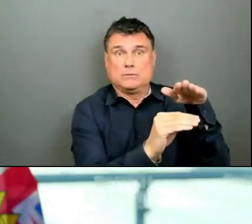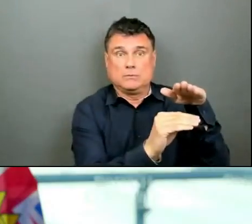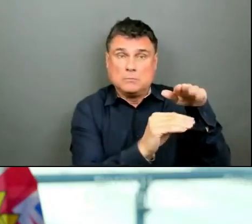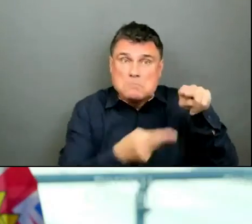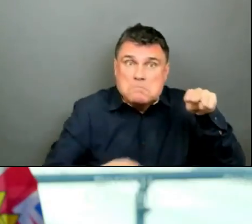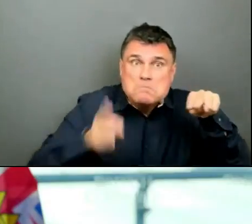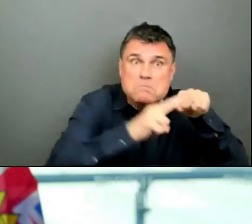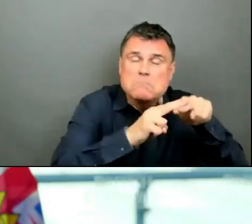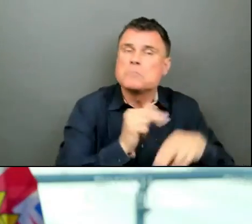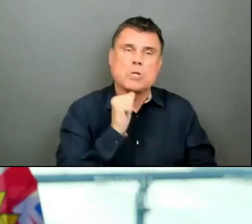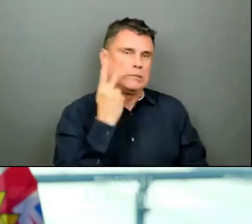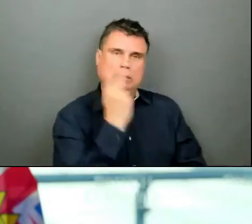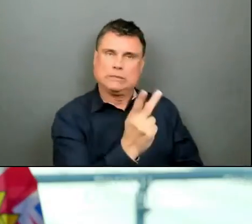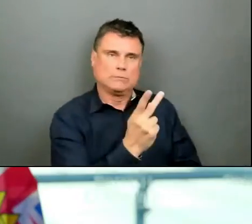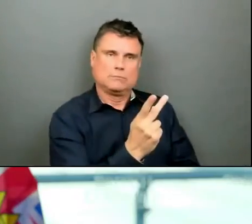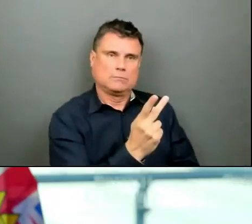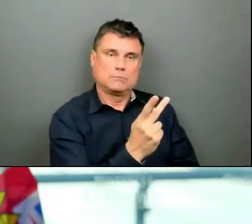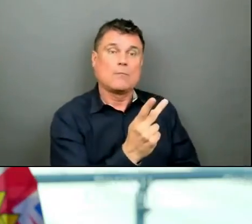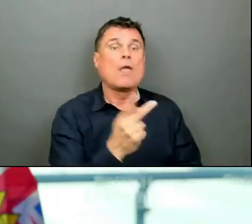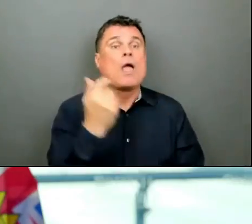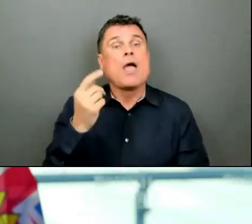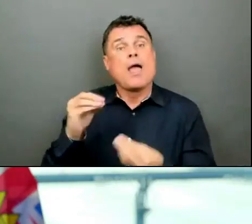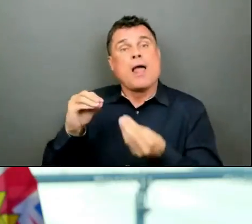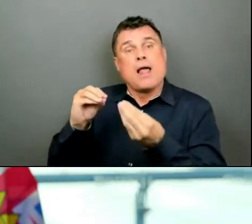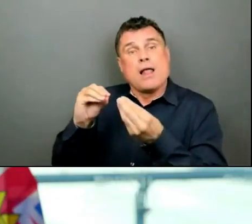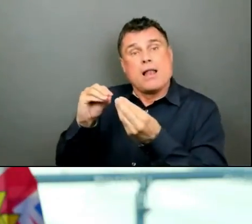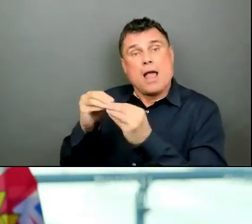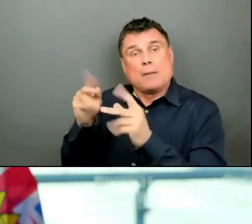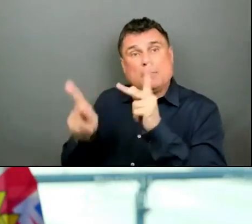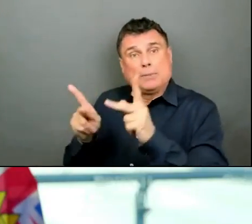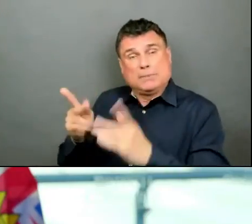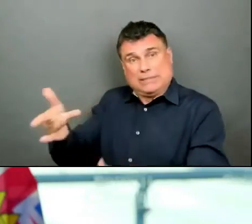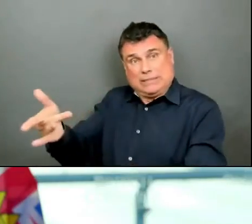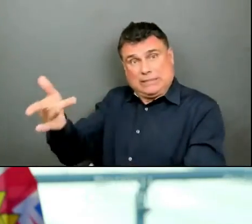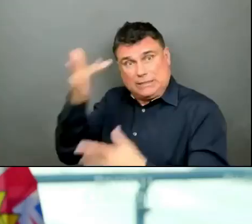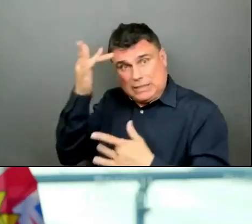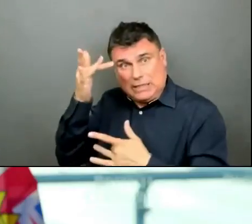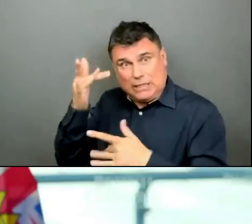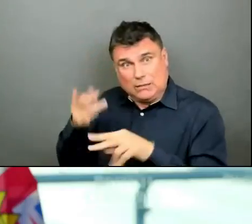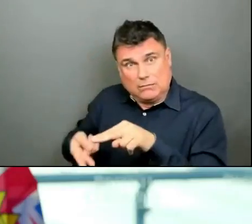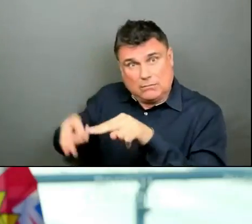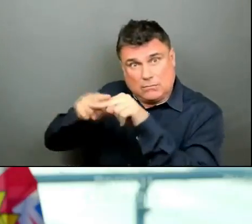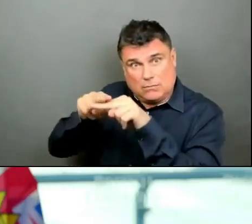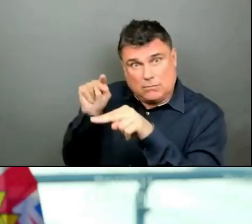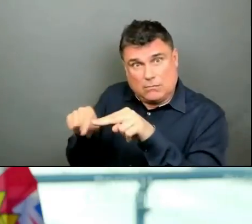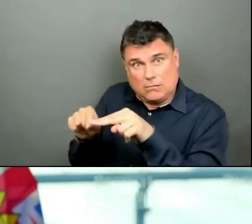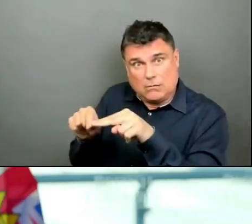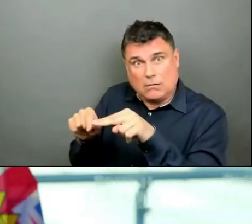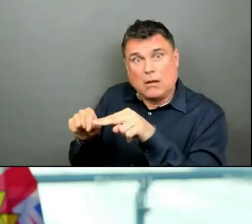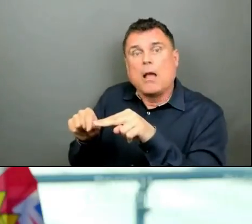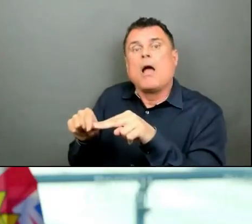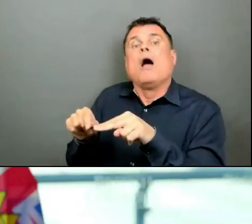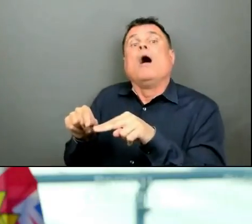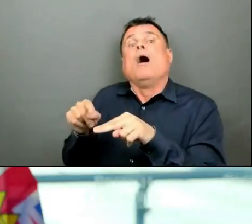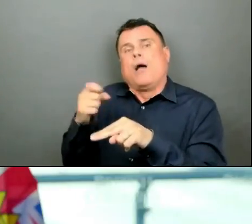But as the numbers go up, the probability and the numbers of people that will end up in hospital, will go up as